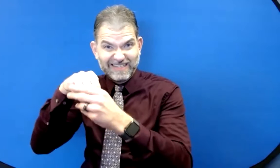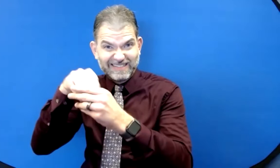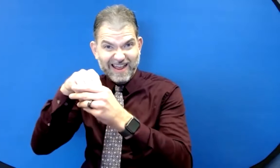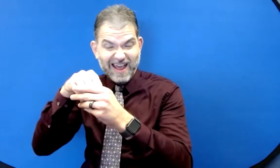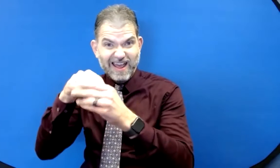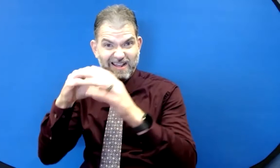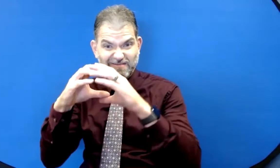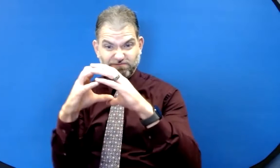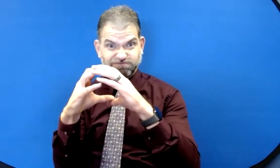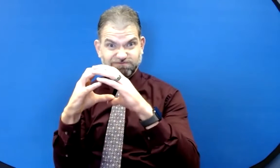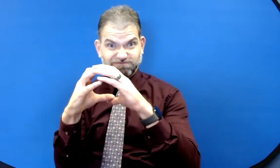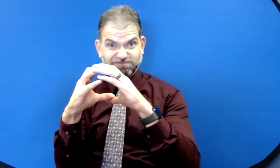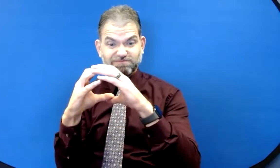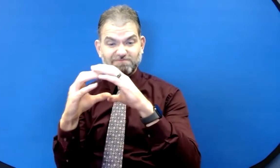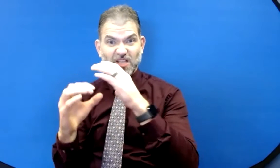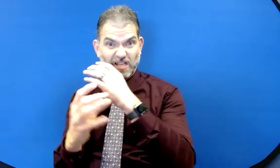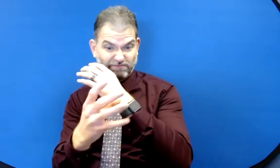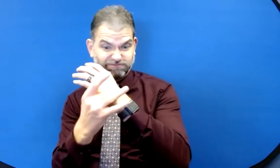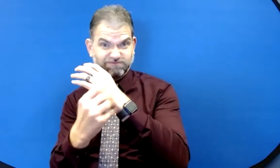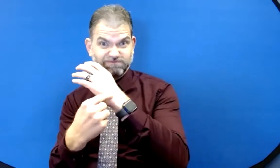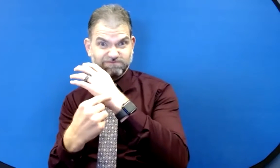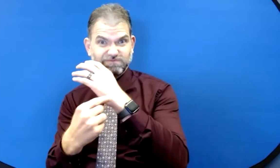ASL Interpreter: the cells ASL Interpreter: inside